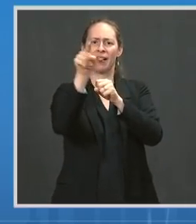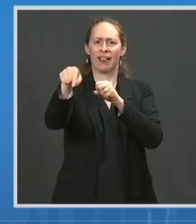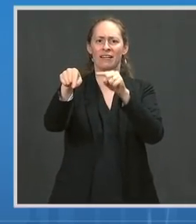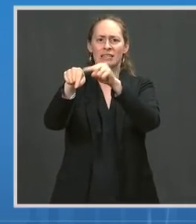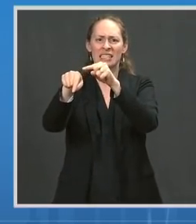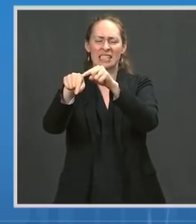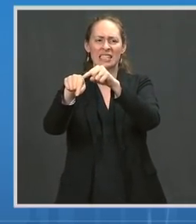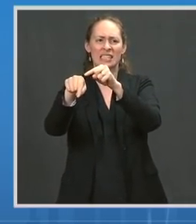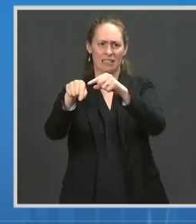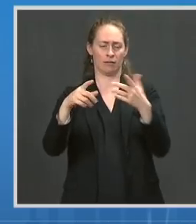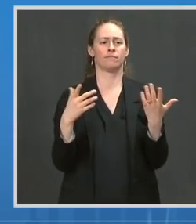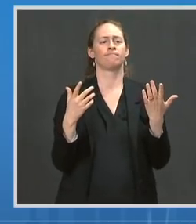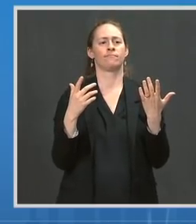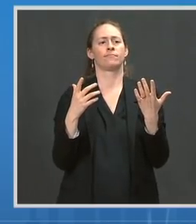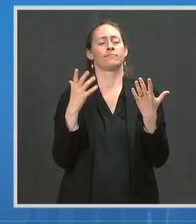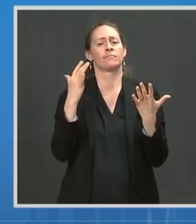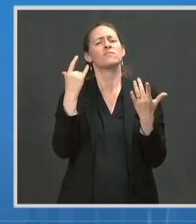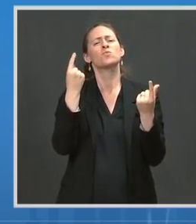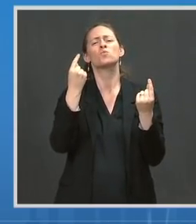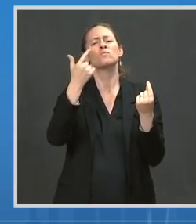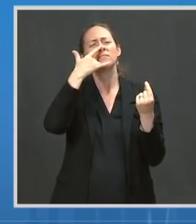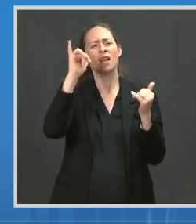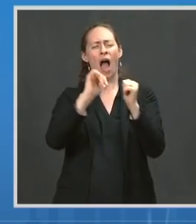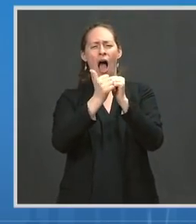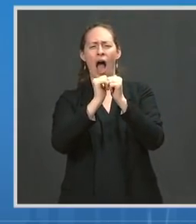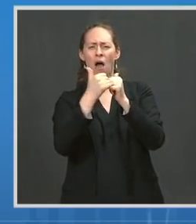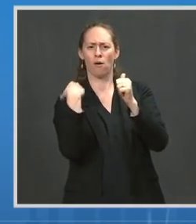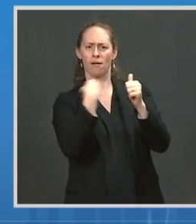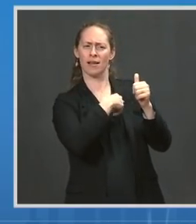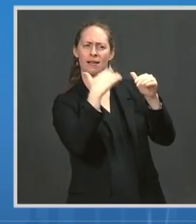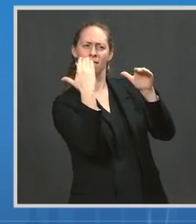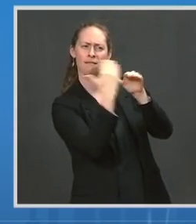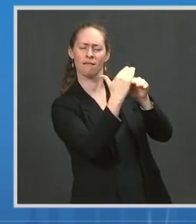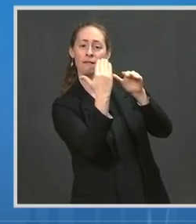but they need more capacity to detect these variants early on